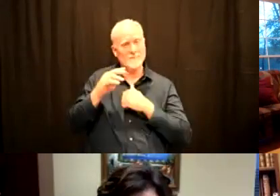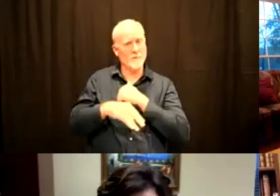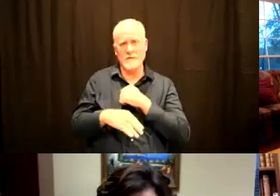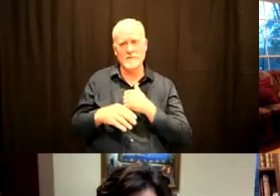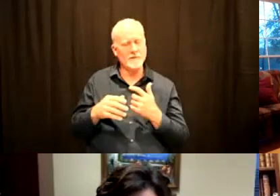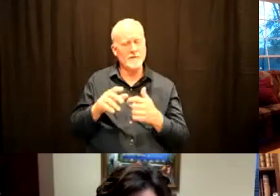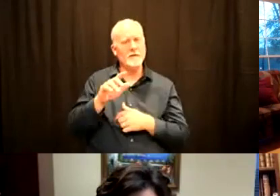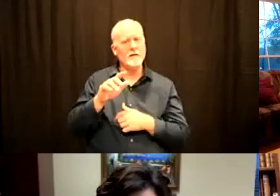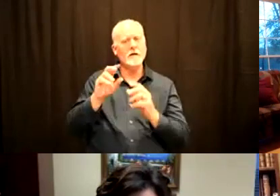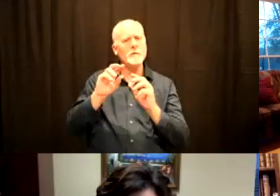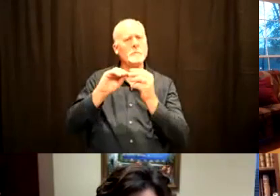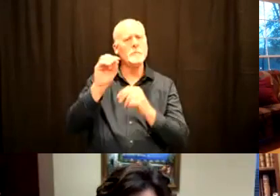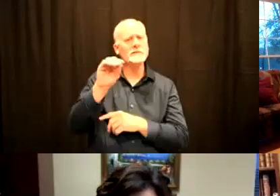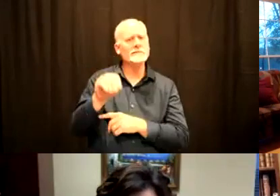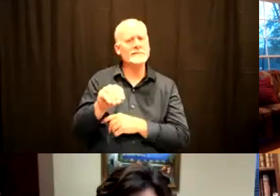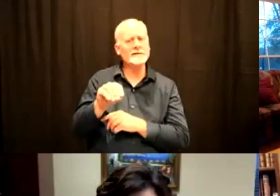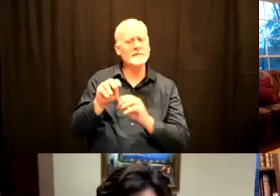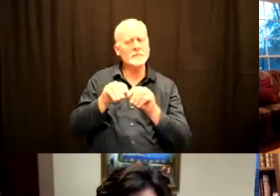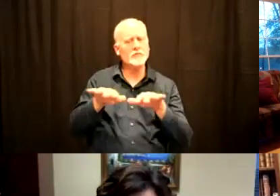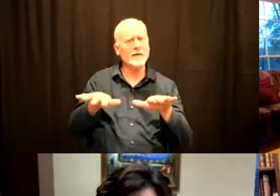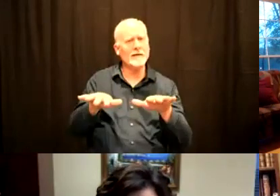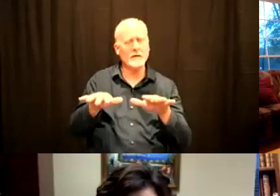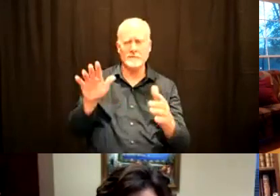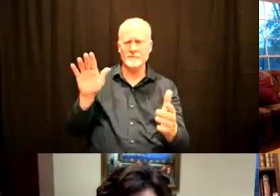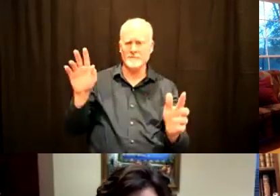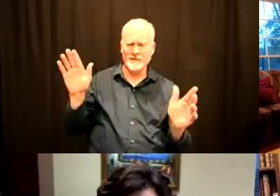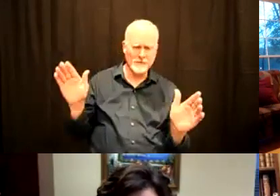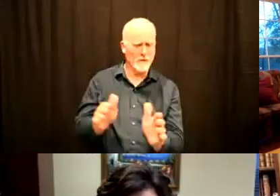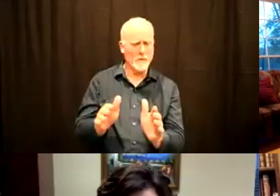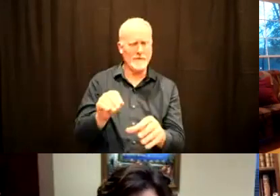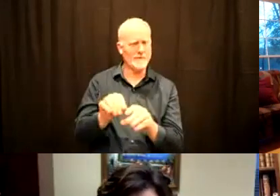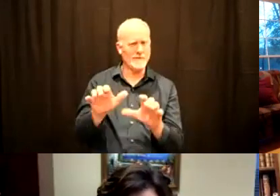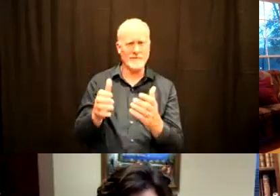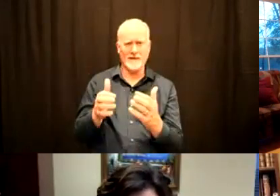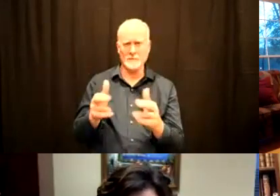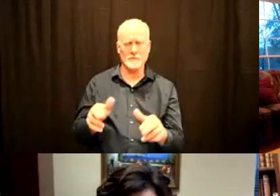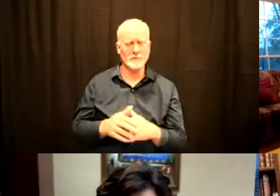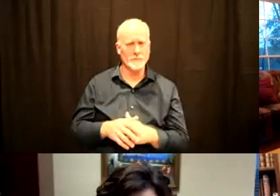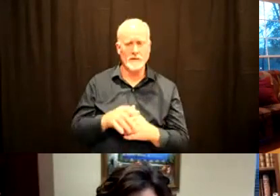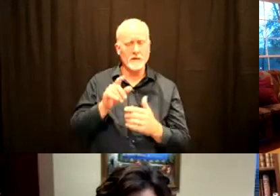the transmission is very low in the classroom so through contact tracing we're able to determine